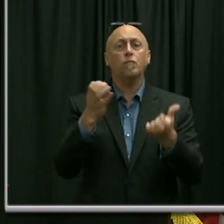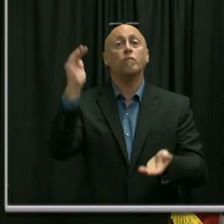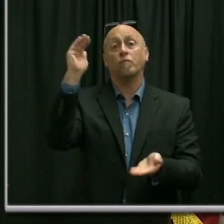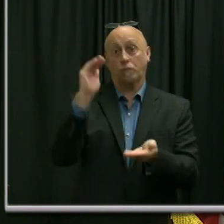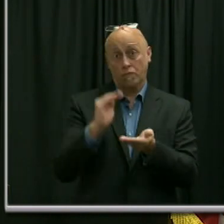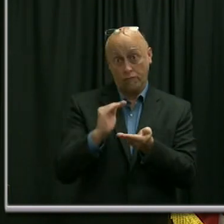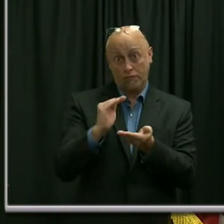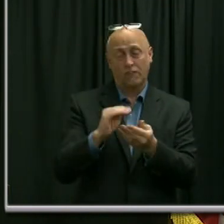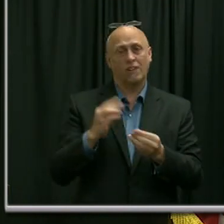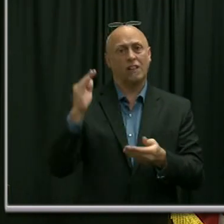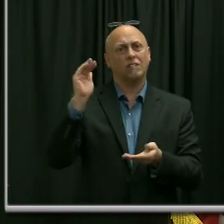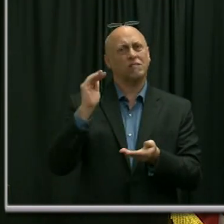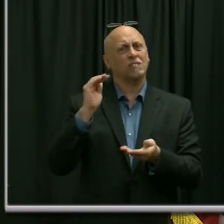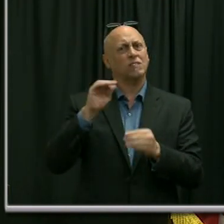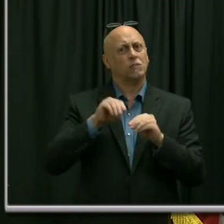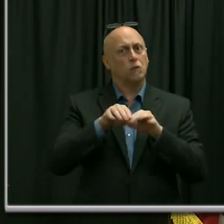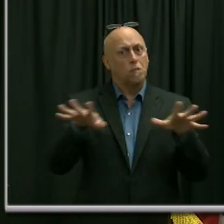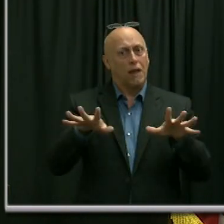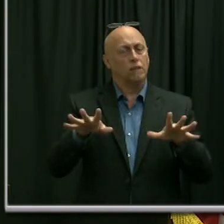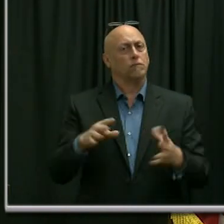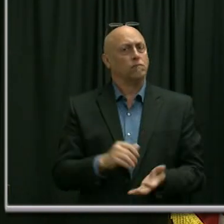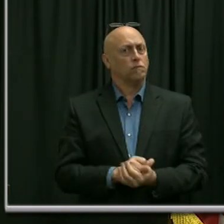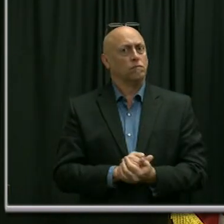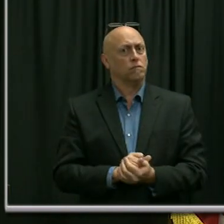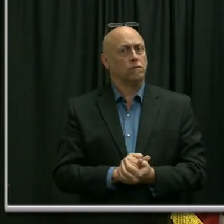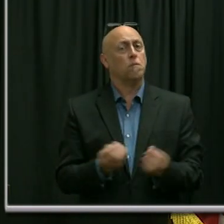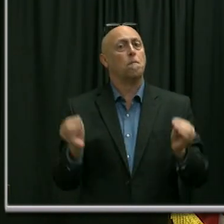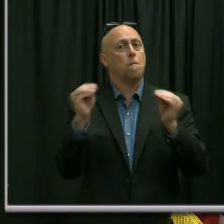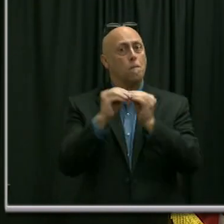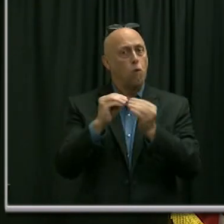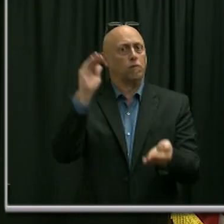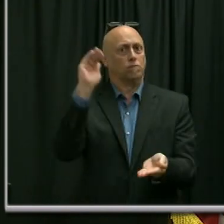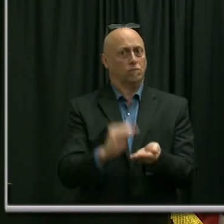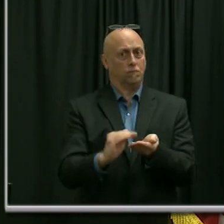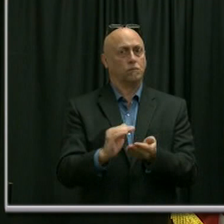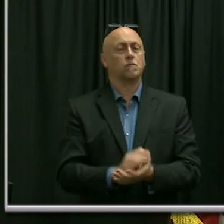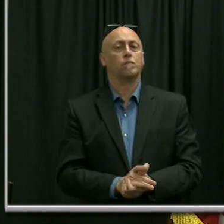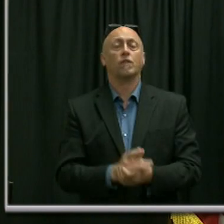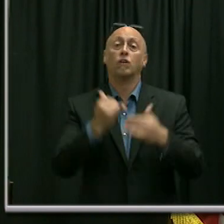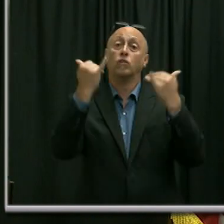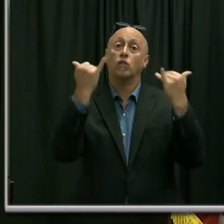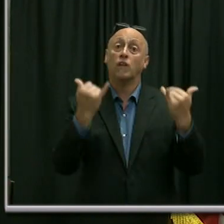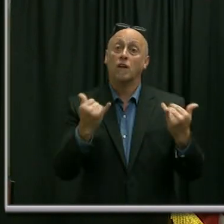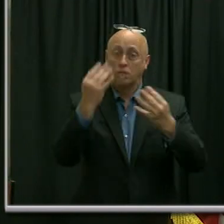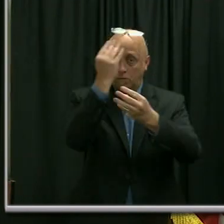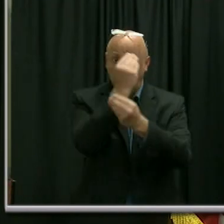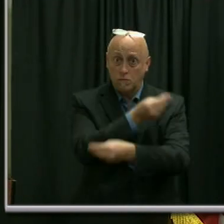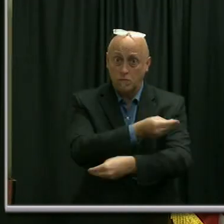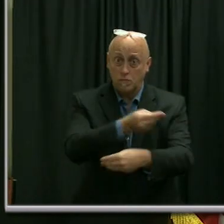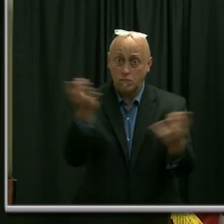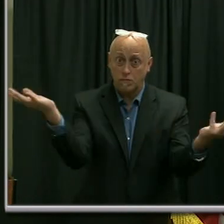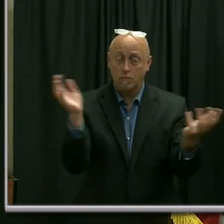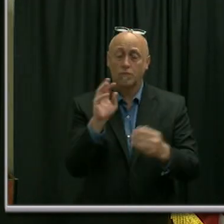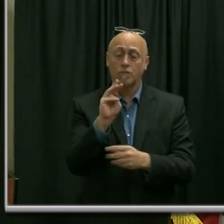TAKING THE NEXT IMPORTANT STEP TO REDUCE THE SPREAD OF CODE